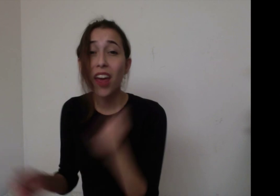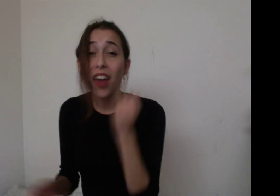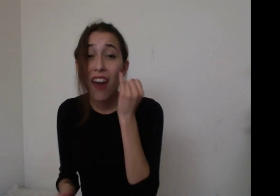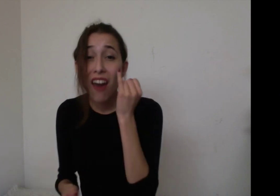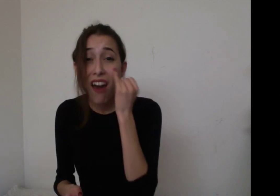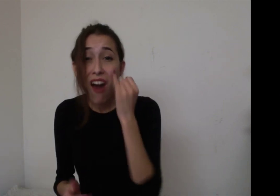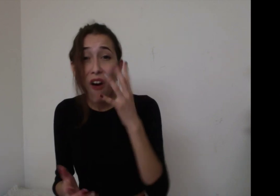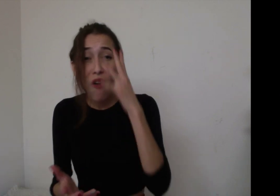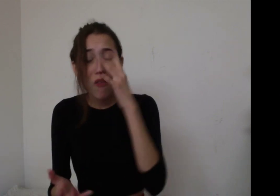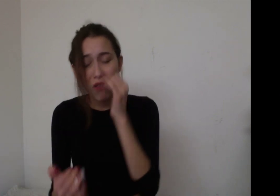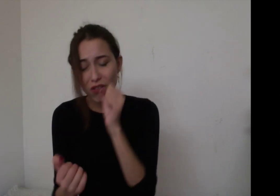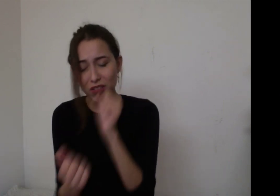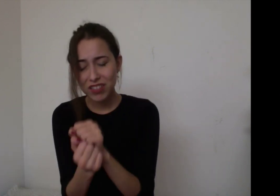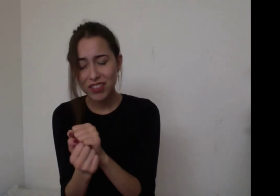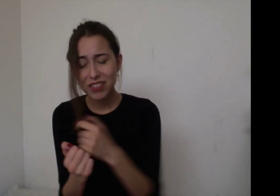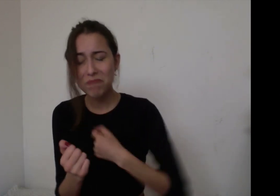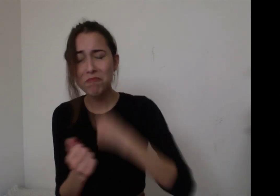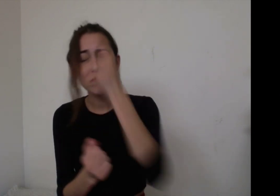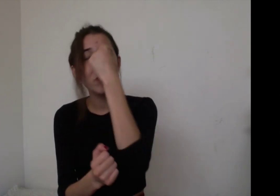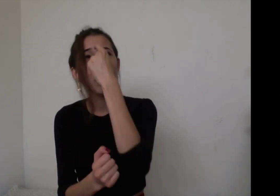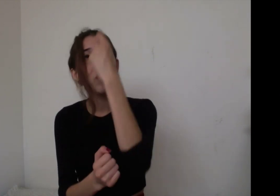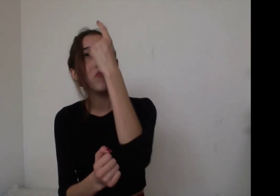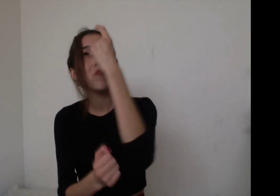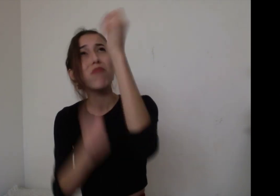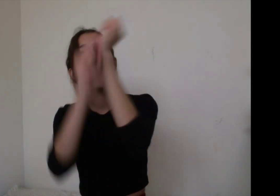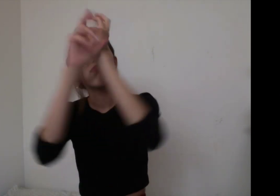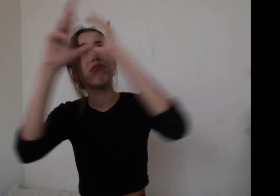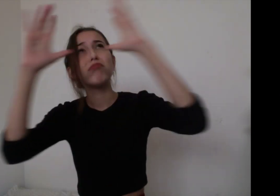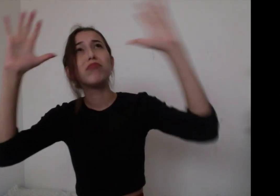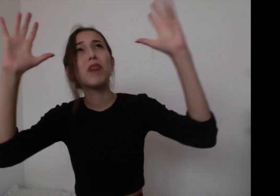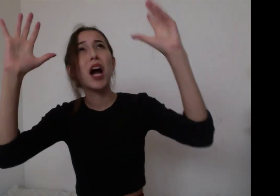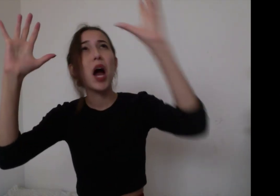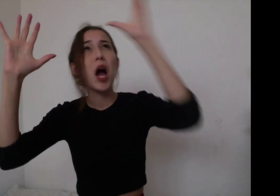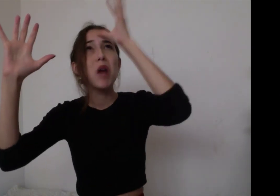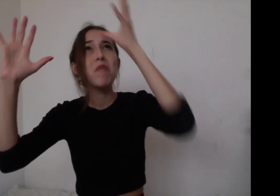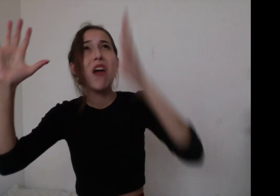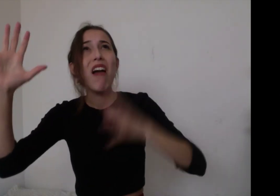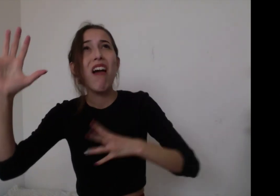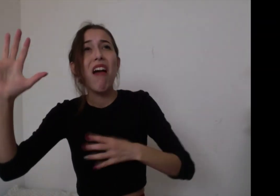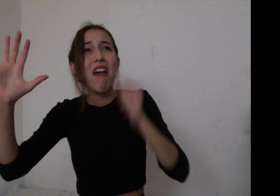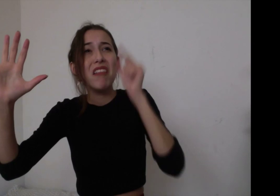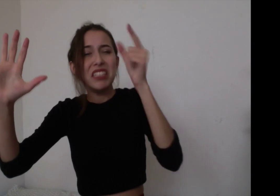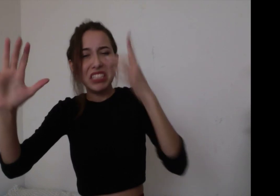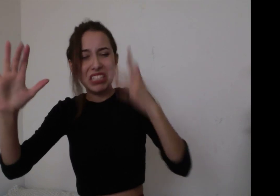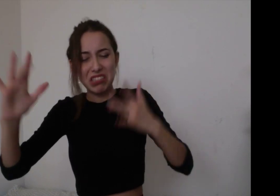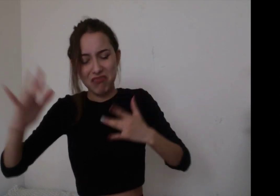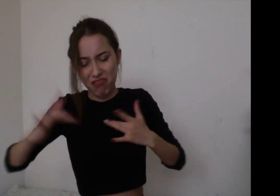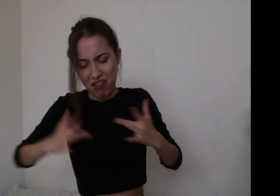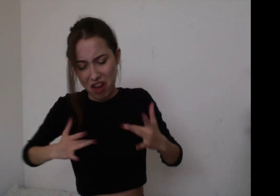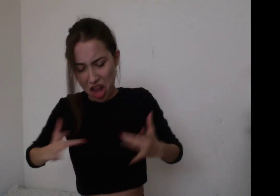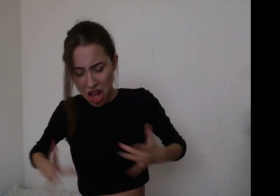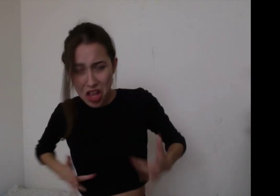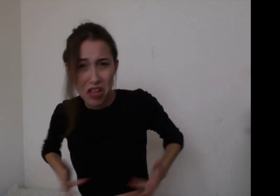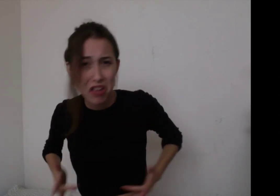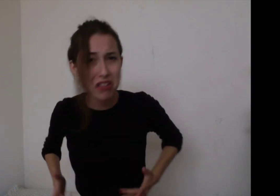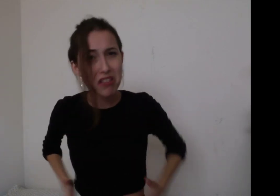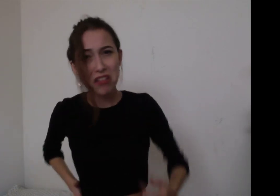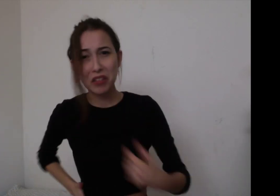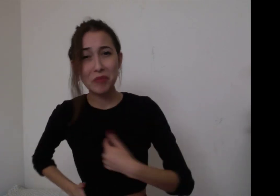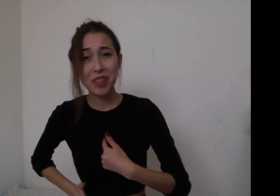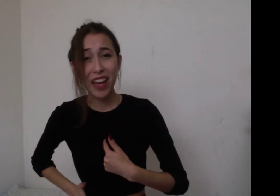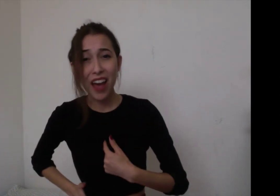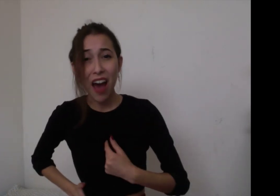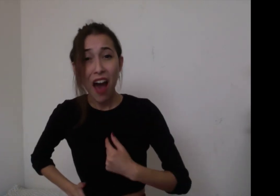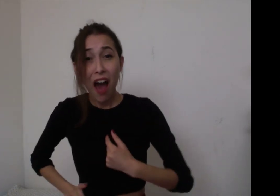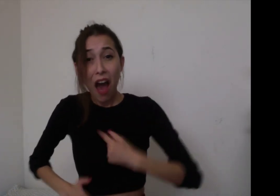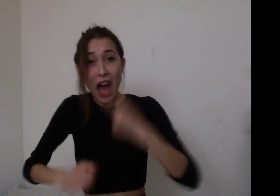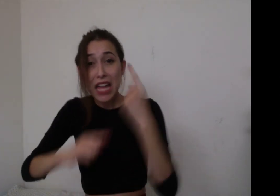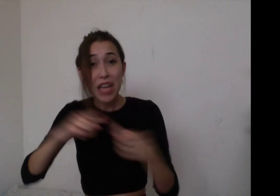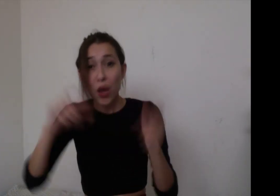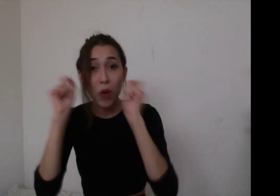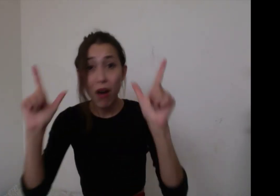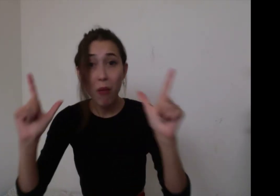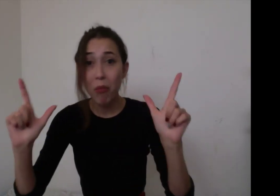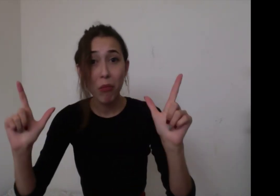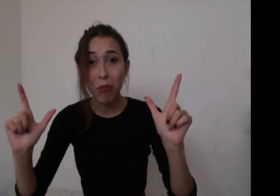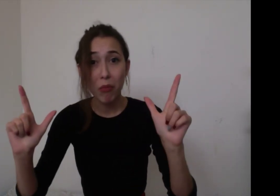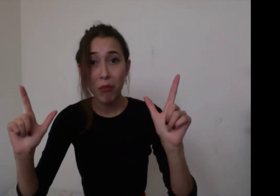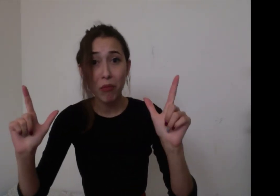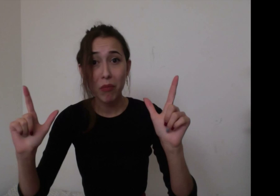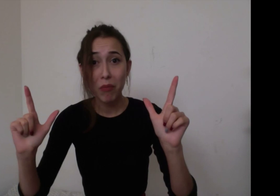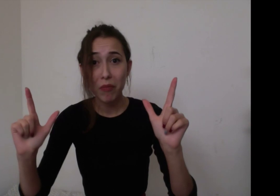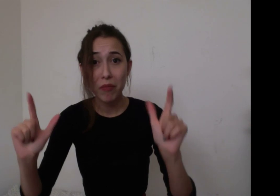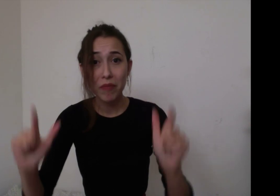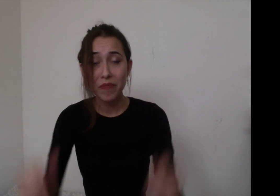because I have nightmares of being touched where I cannot wake up